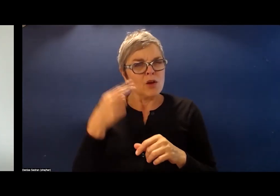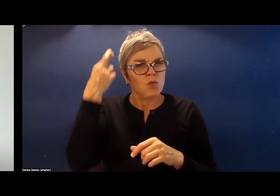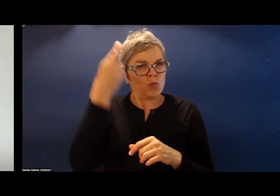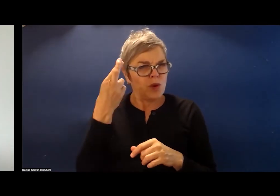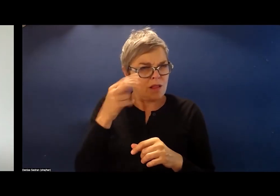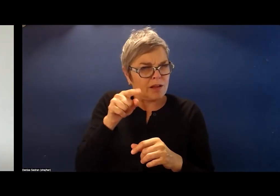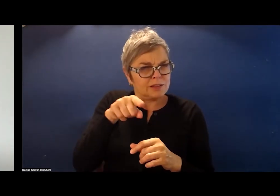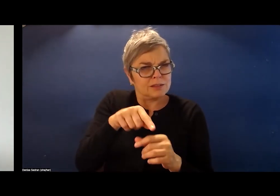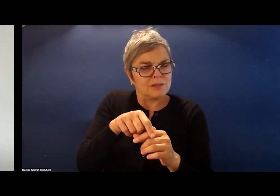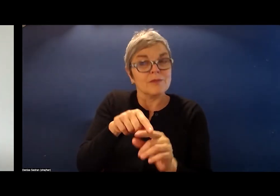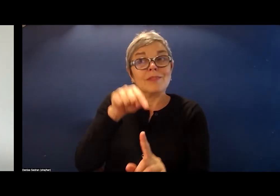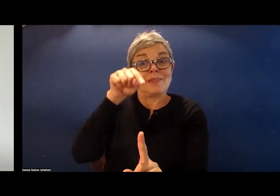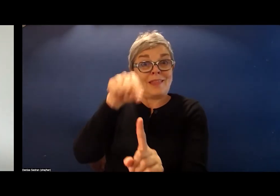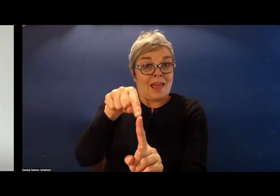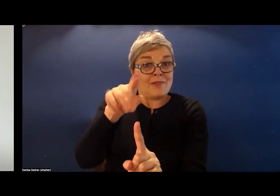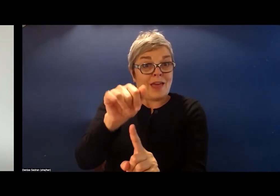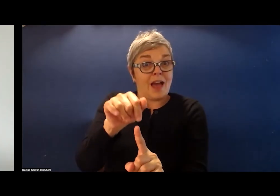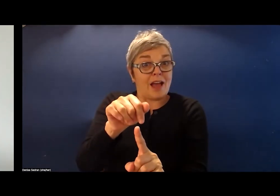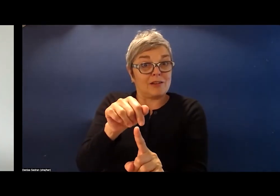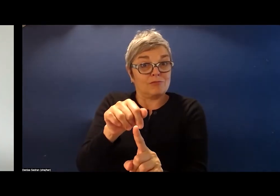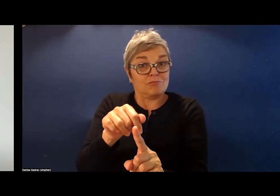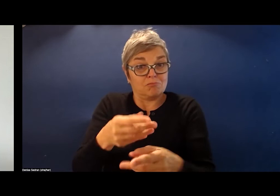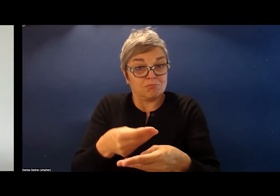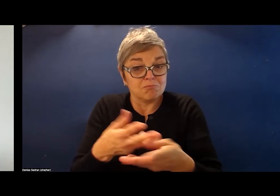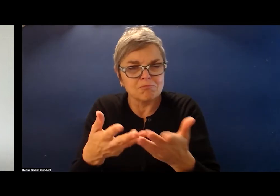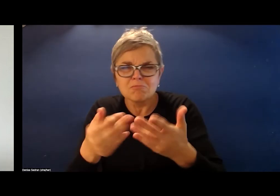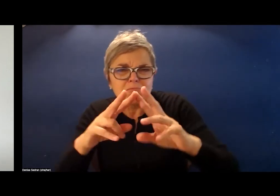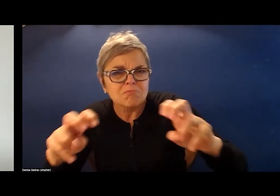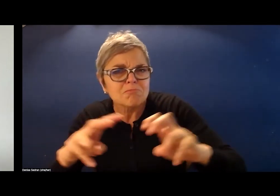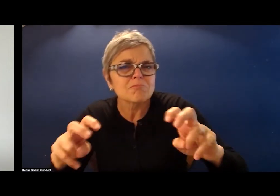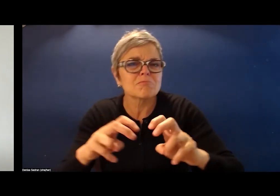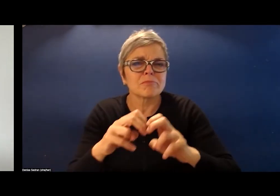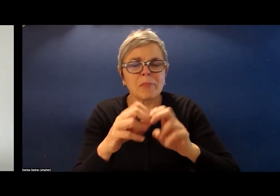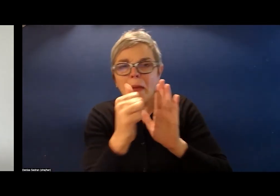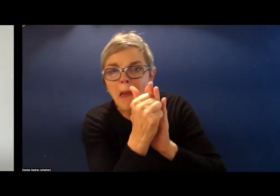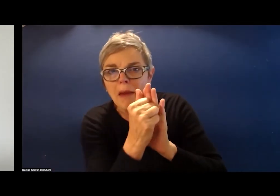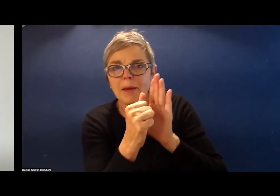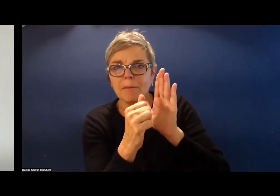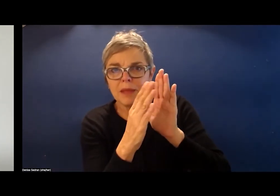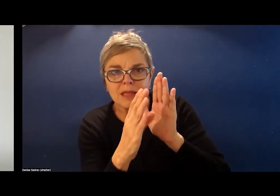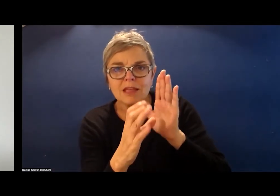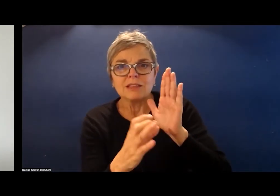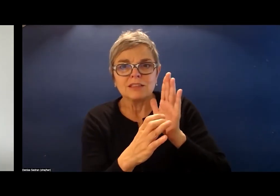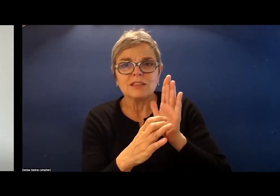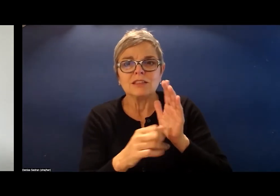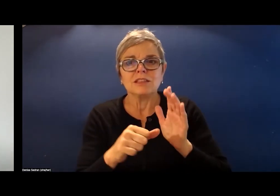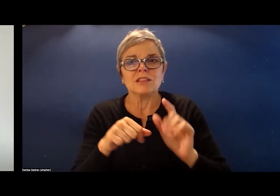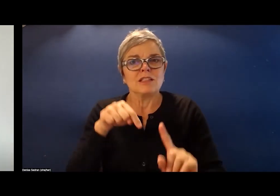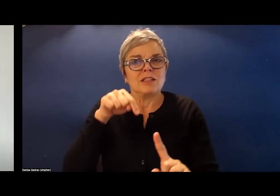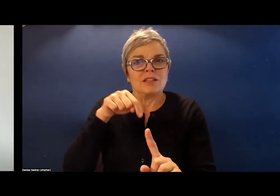served as a striking capstone to think about all of the work that is left to be done